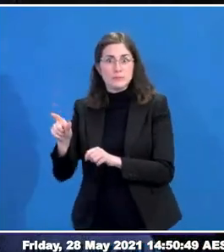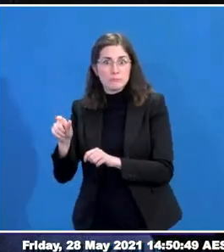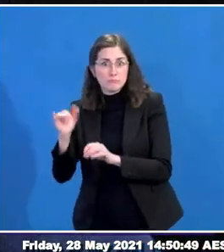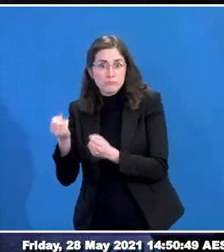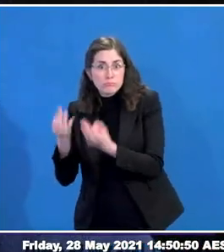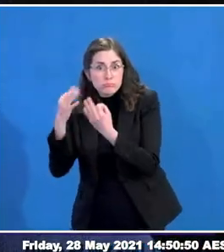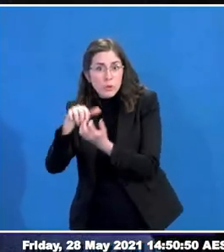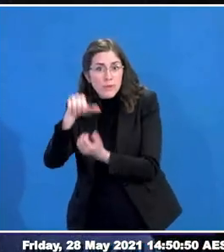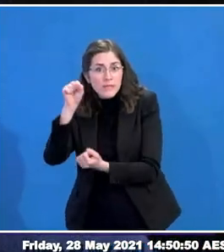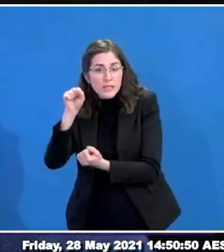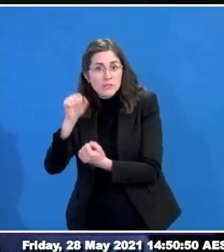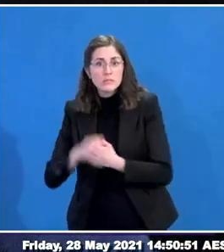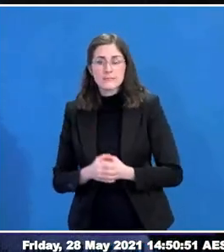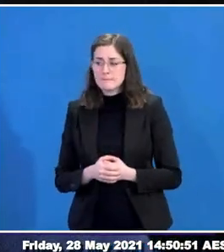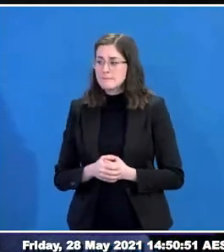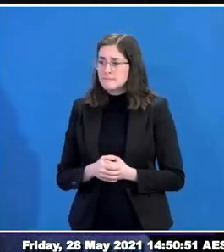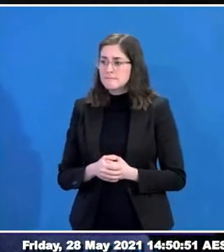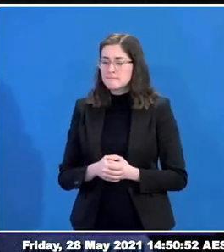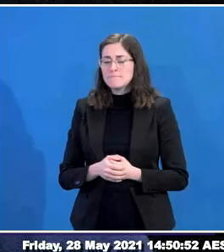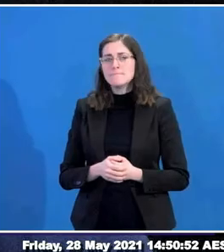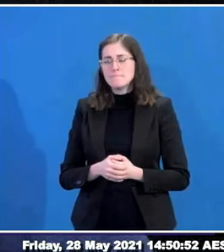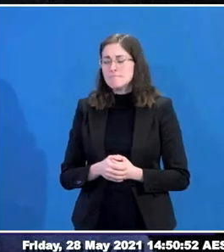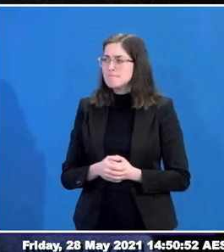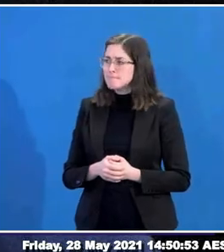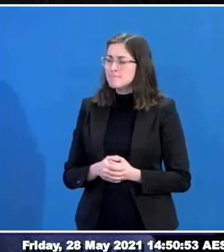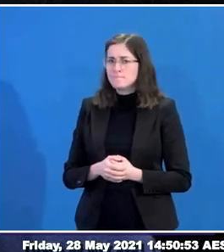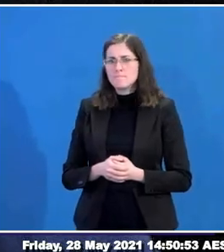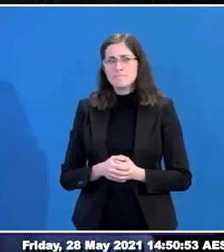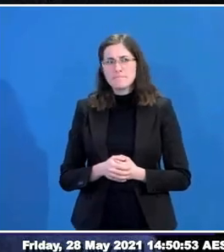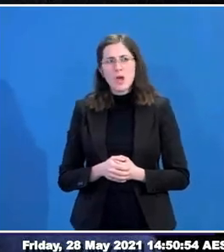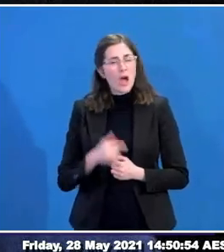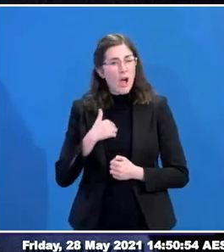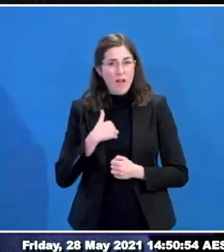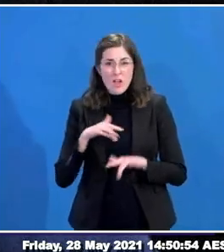I haven't given that a great deal of thought.